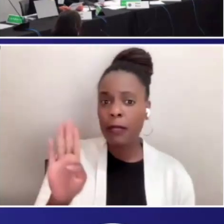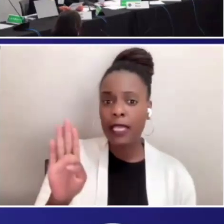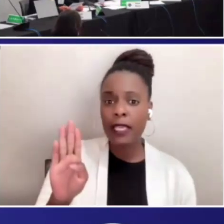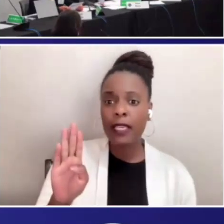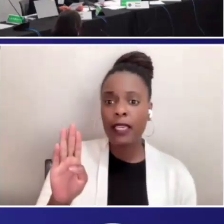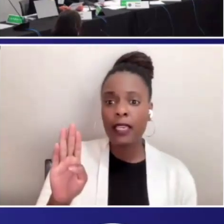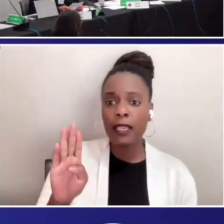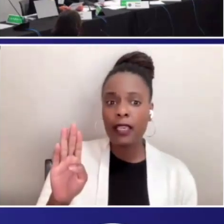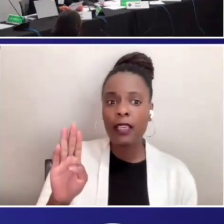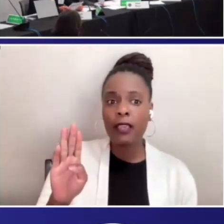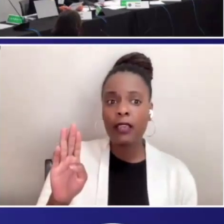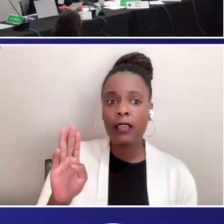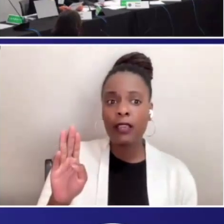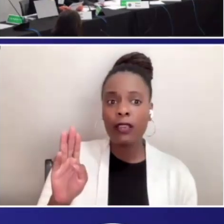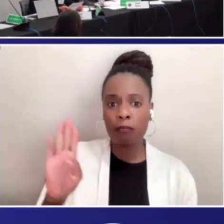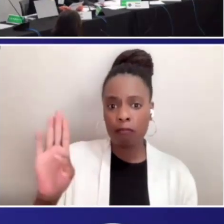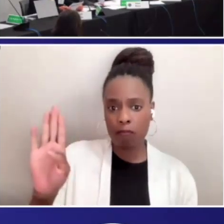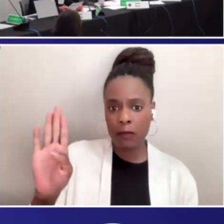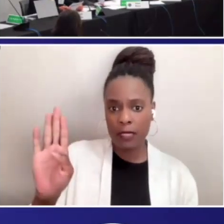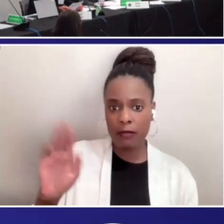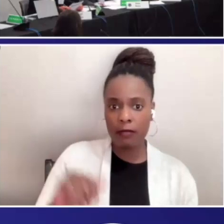Yeah, B. I mean. B, okay.